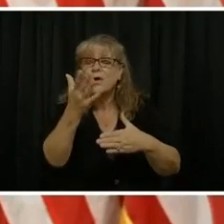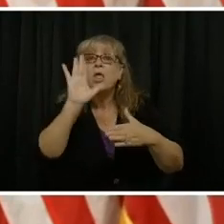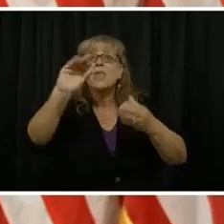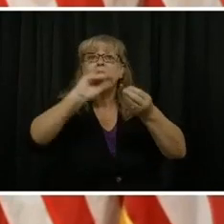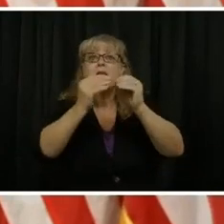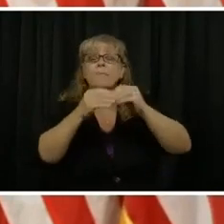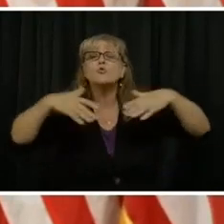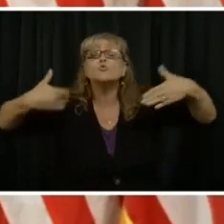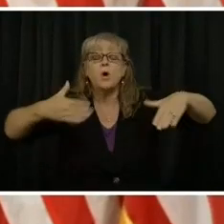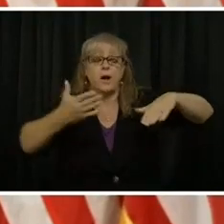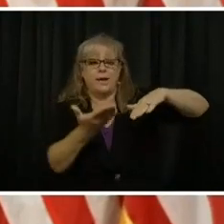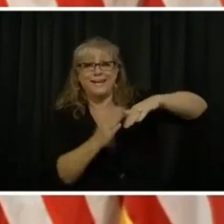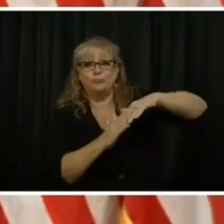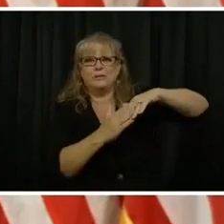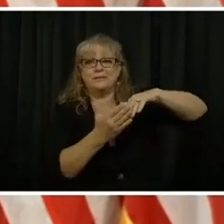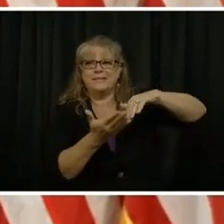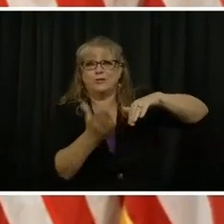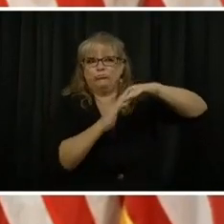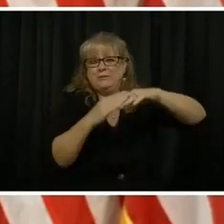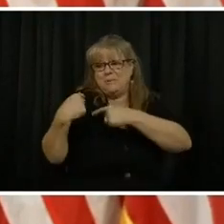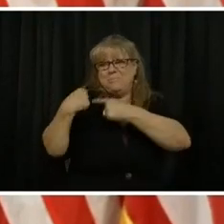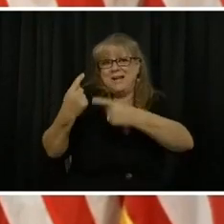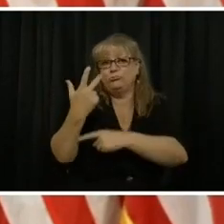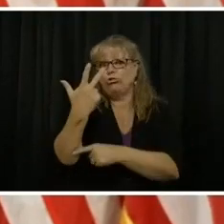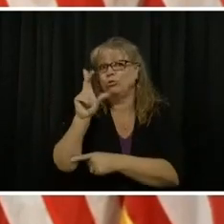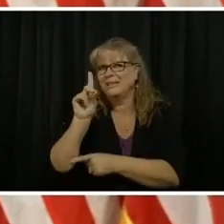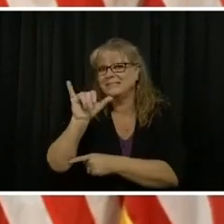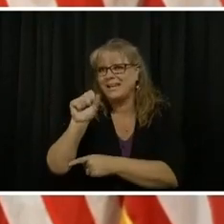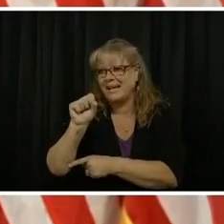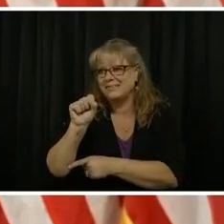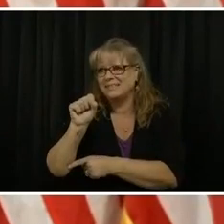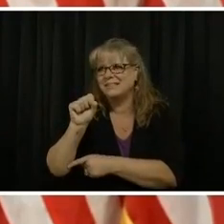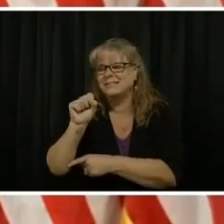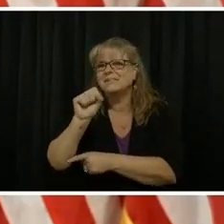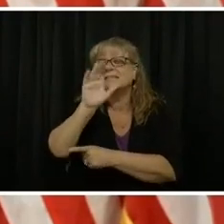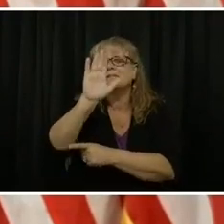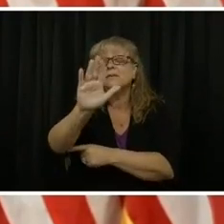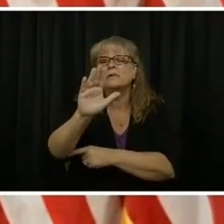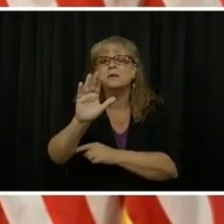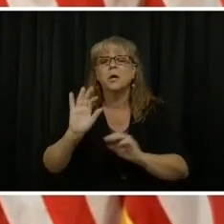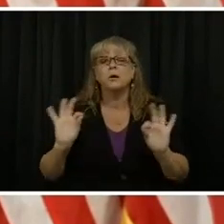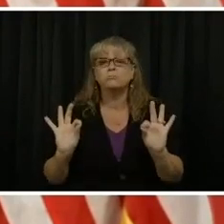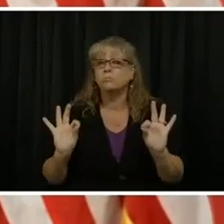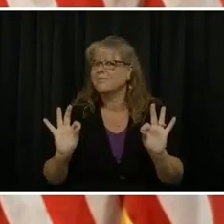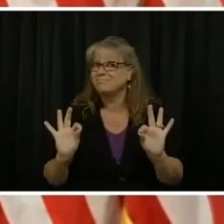WILL PROVIDE, SHOWS THE UPTICK THAT WE HAVE HAD. SIGNIFICANT UPTAKE OVER THE